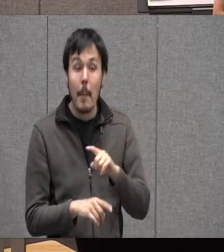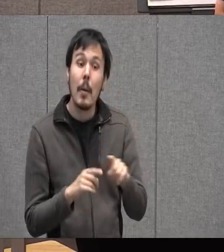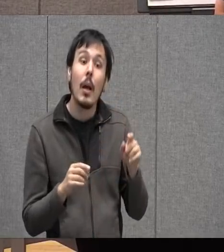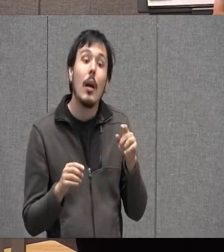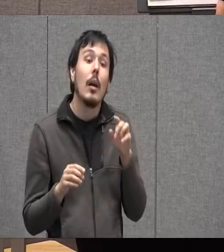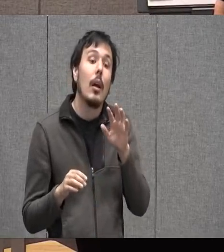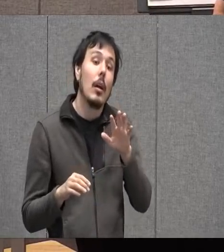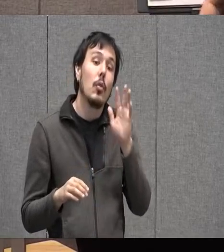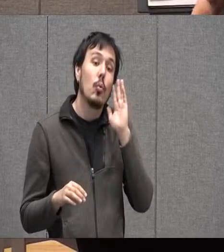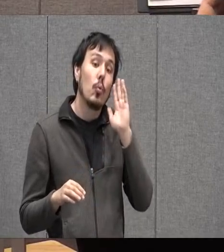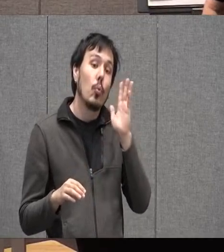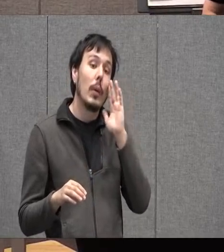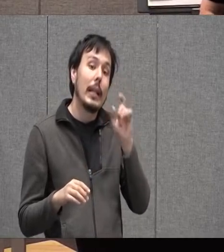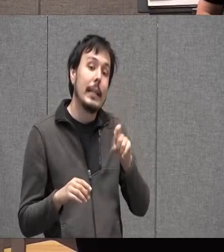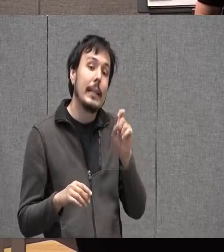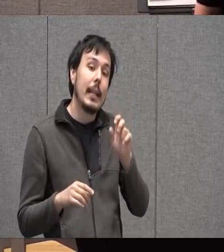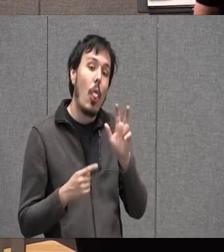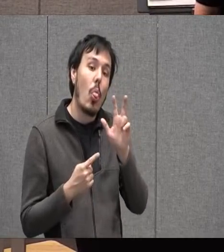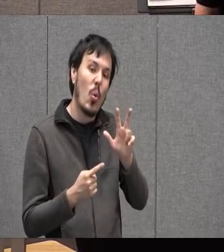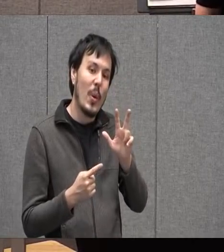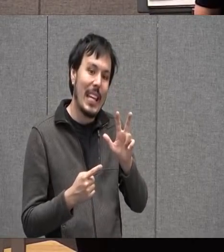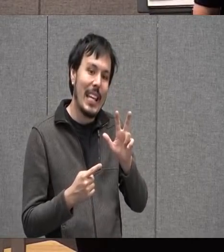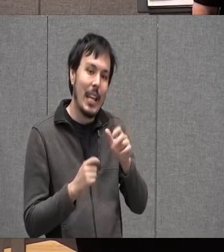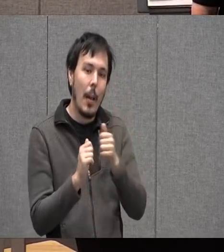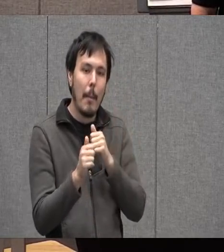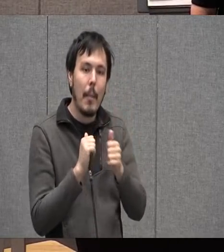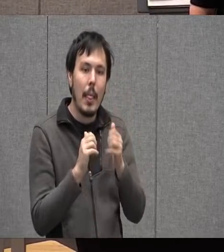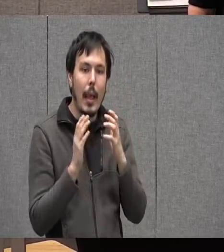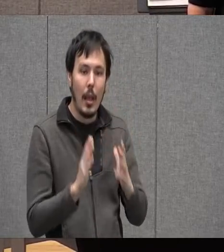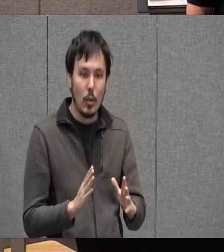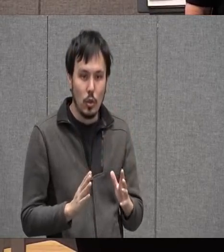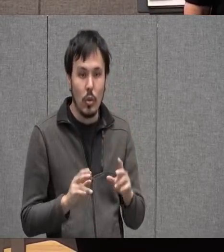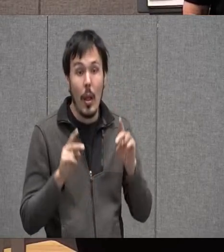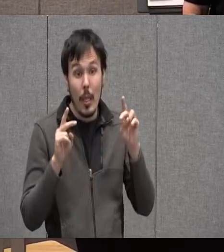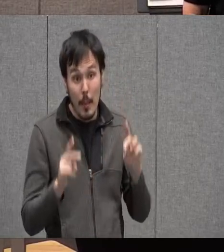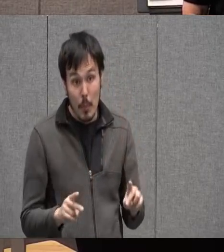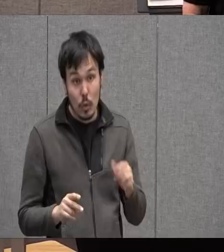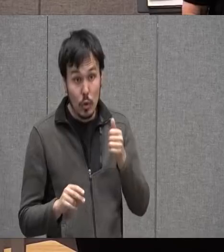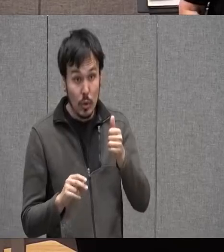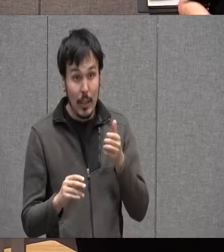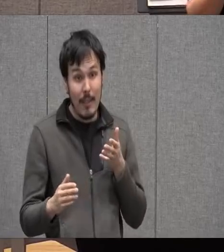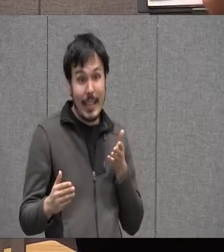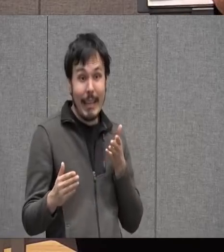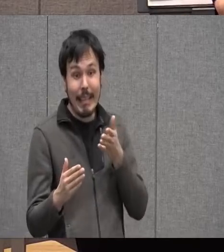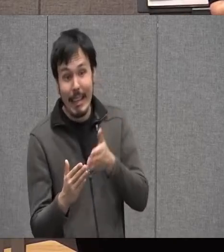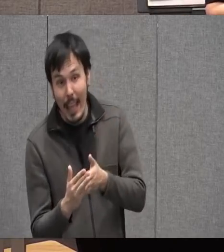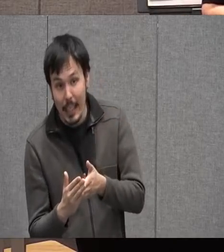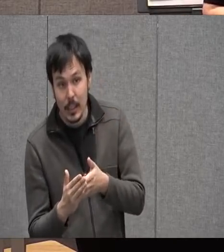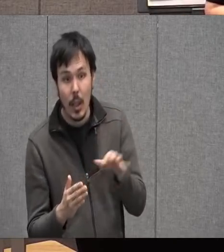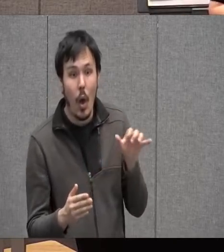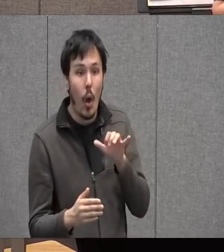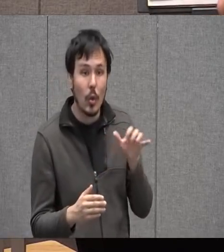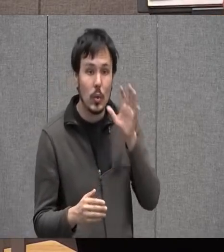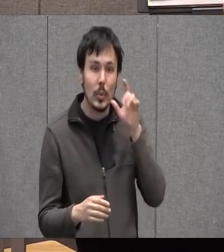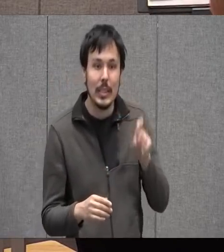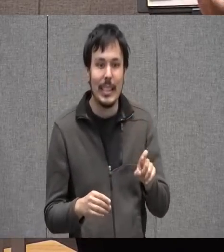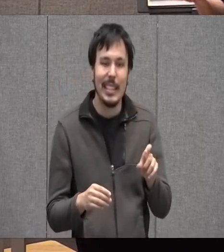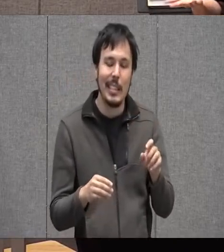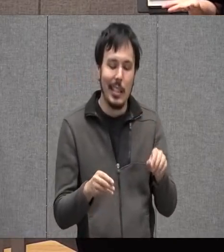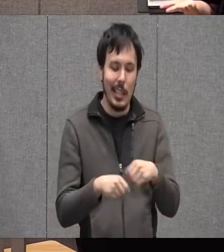You'll need three players. You'll need your player that you're playing against. And then you'll also need a dealer or a caller,